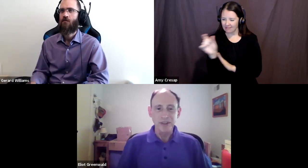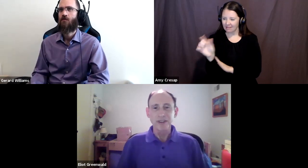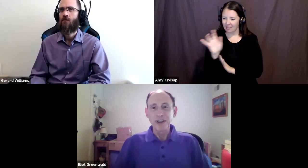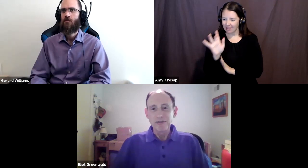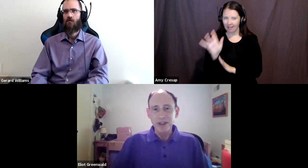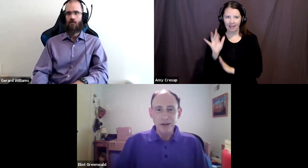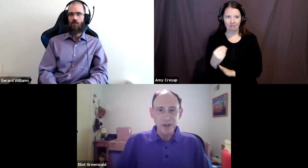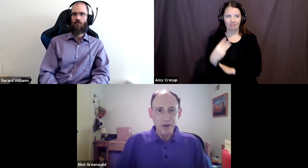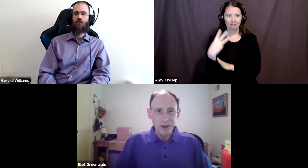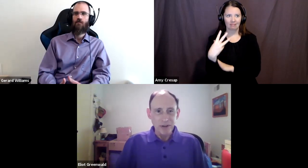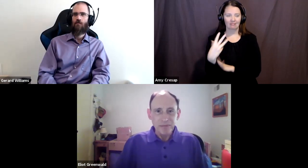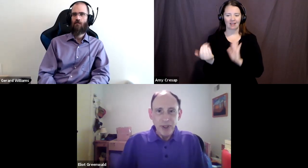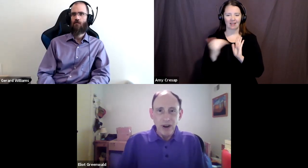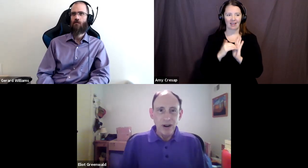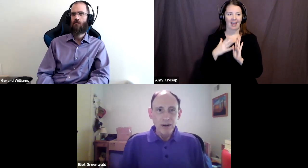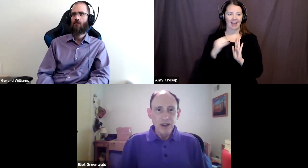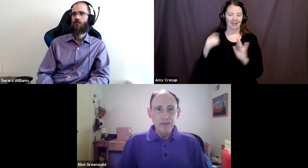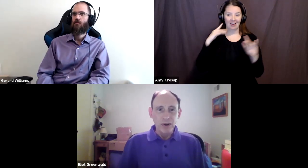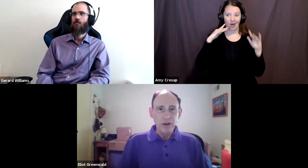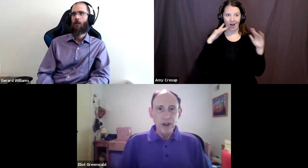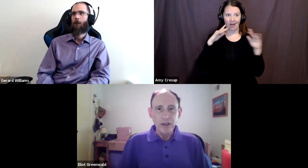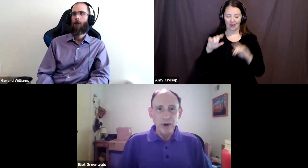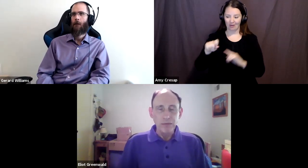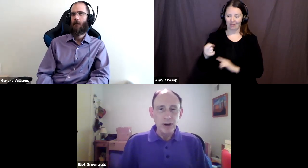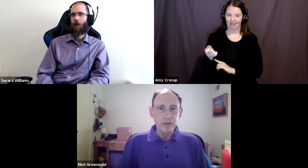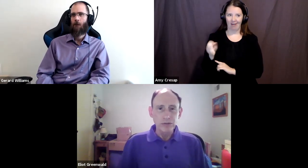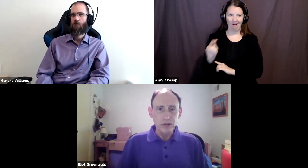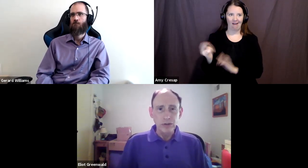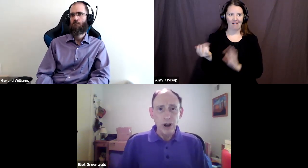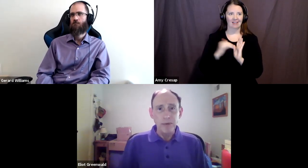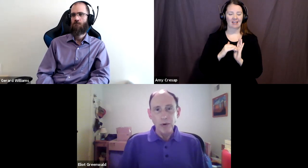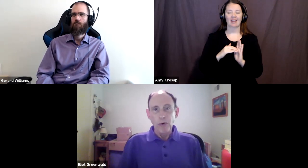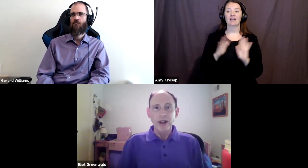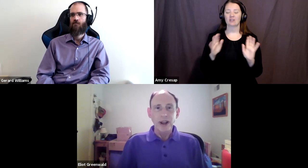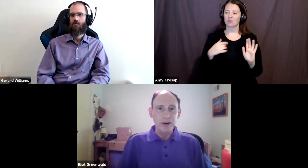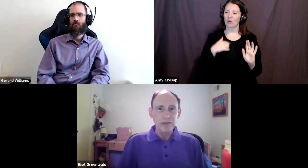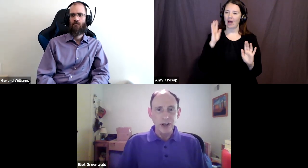on the video and audio. Anyway, I'm going to just talk about one area